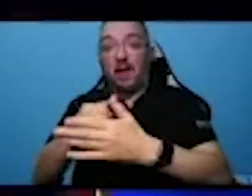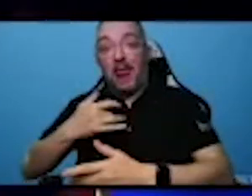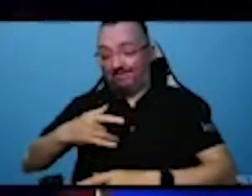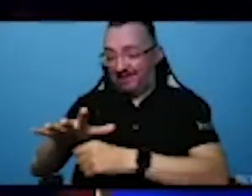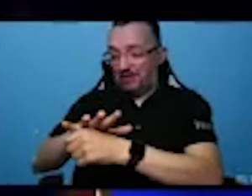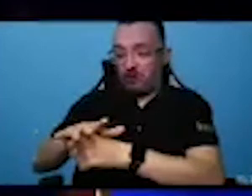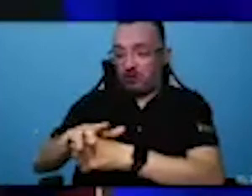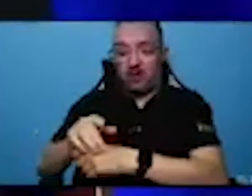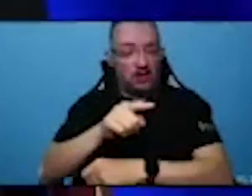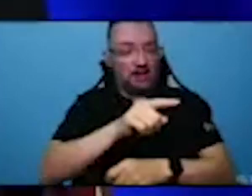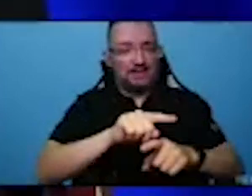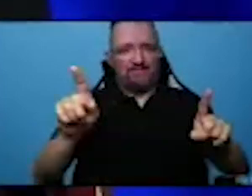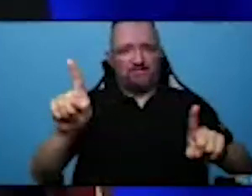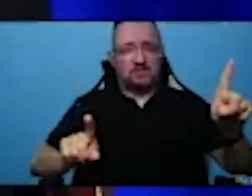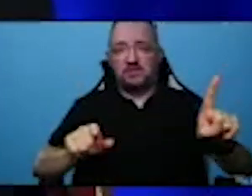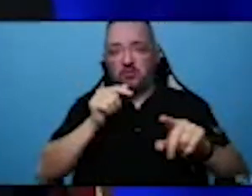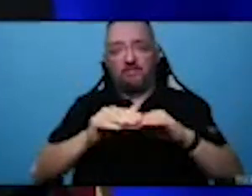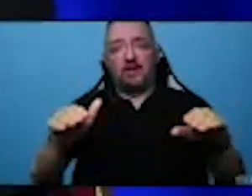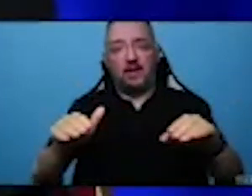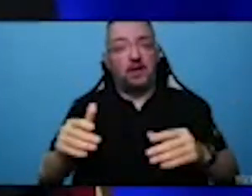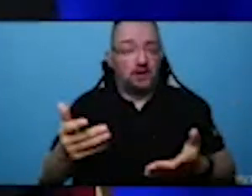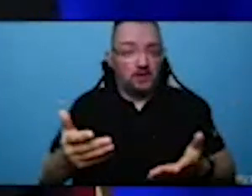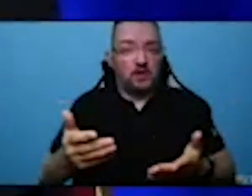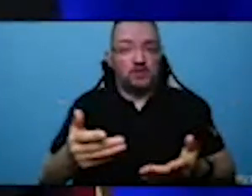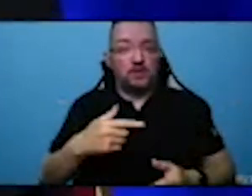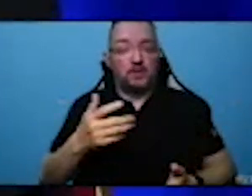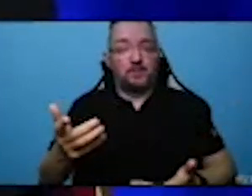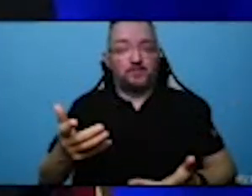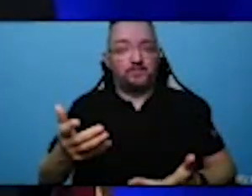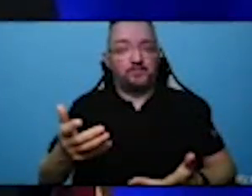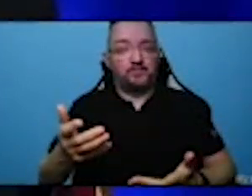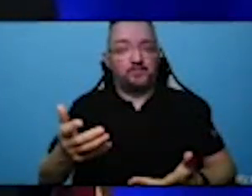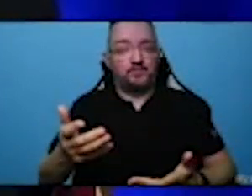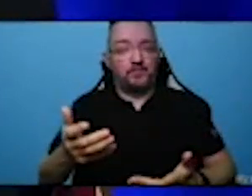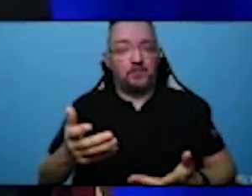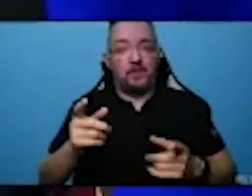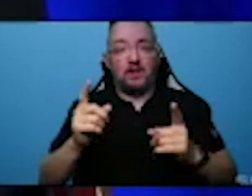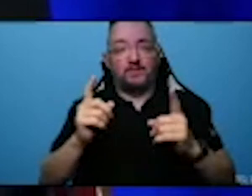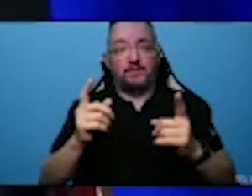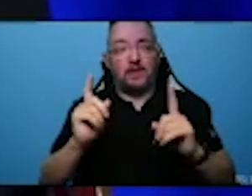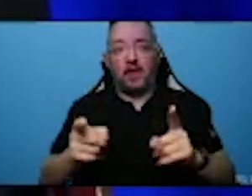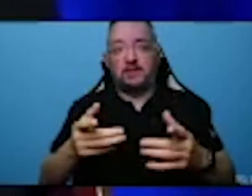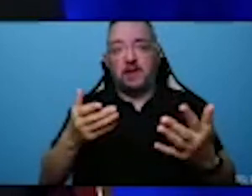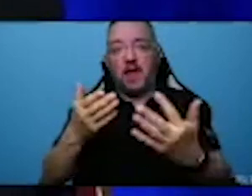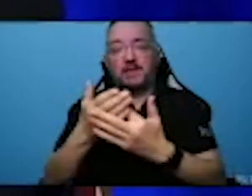You also can't and have access to participation if you are working two jobs